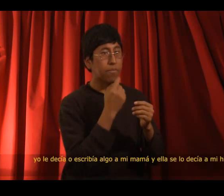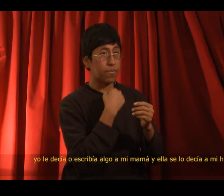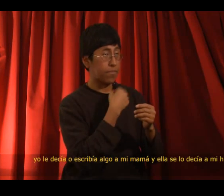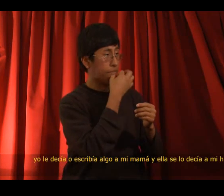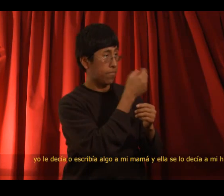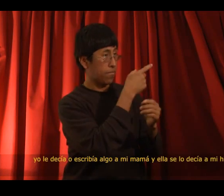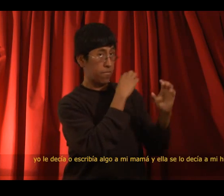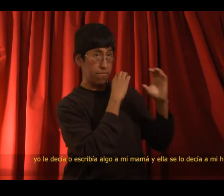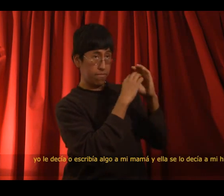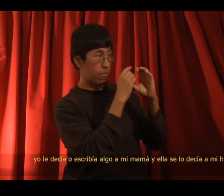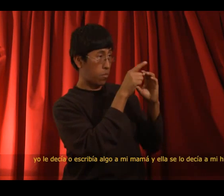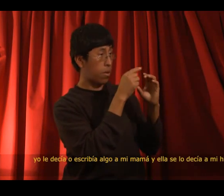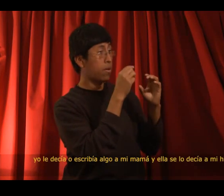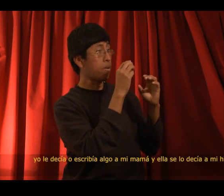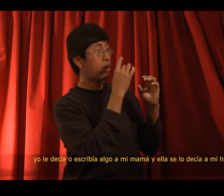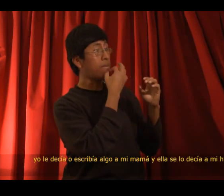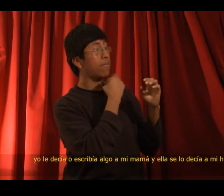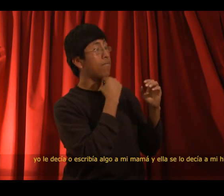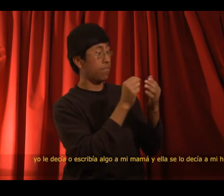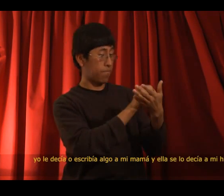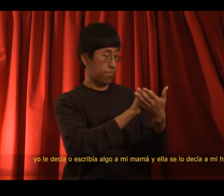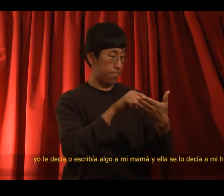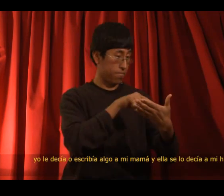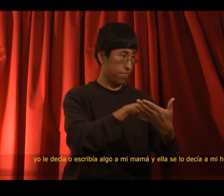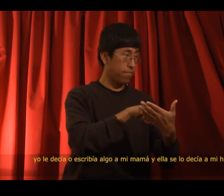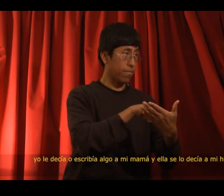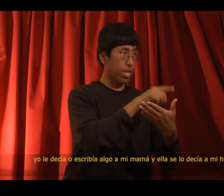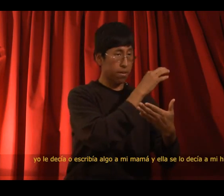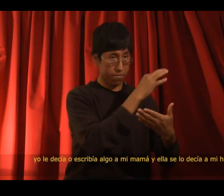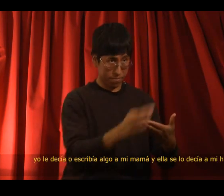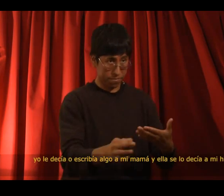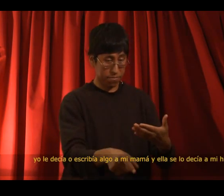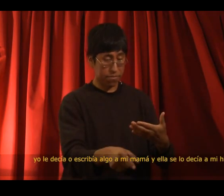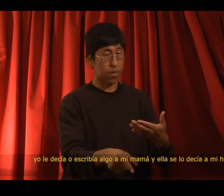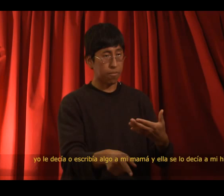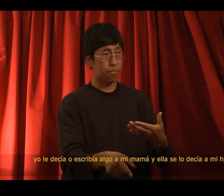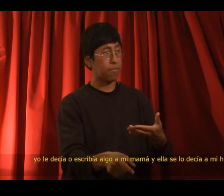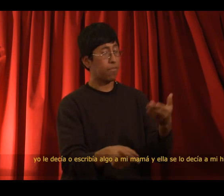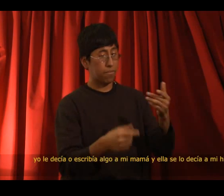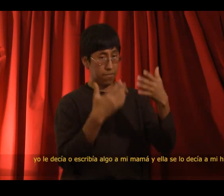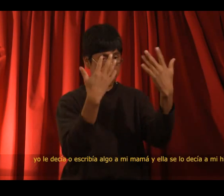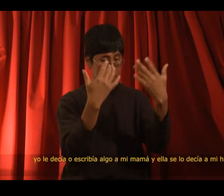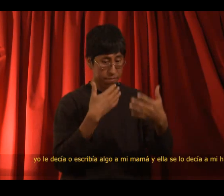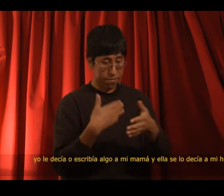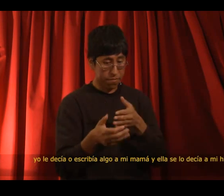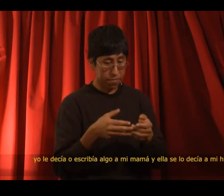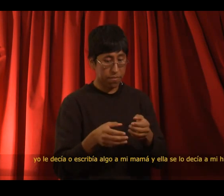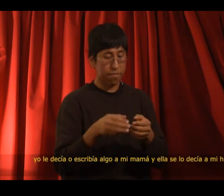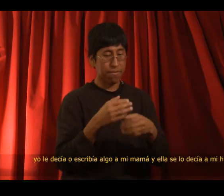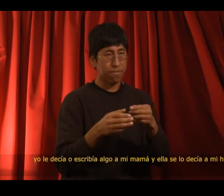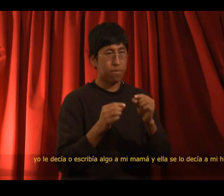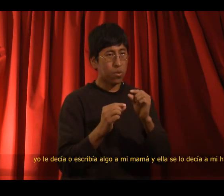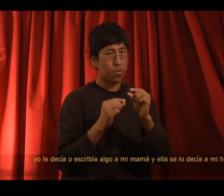My mother would tell my daughter what I said or wrote to her.